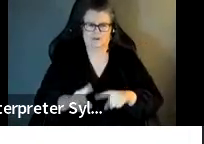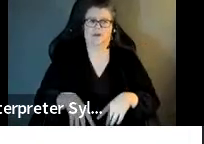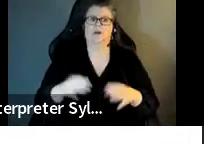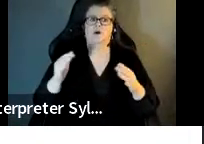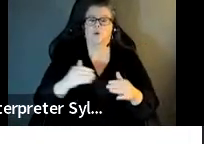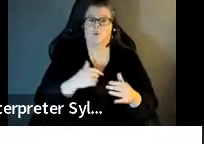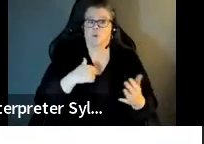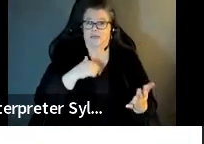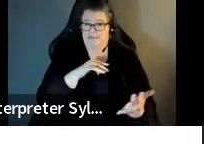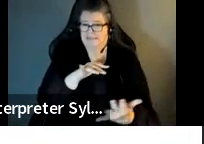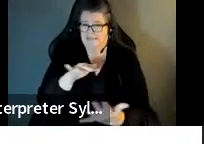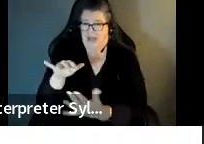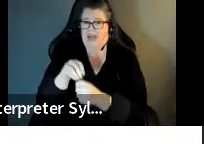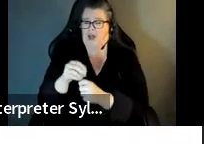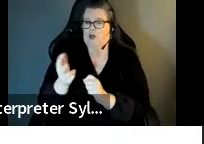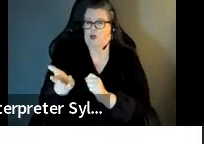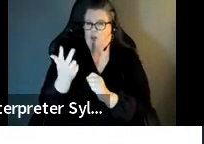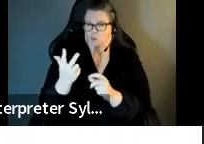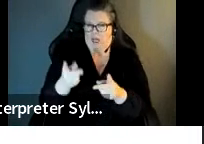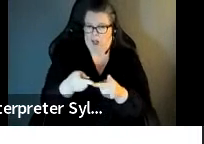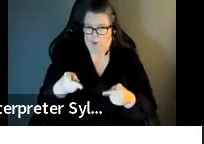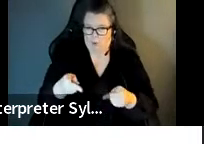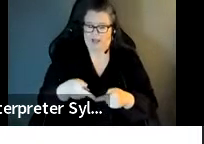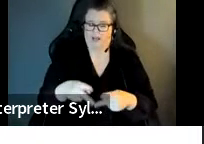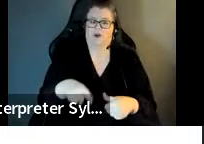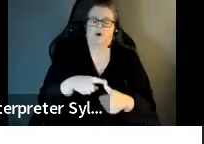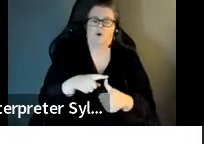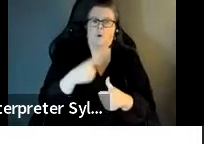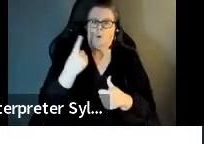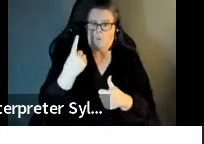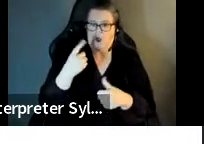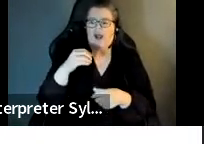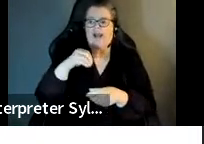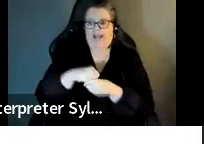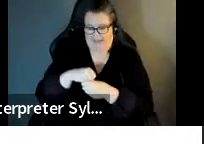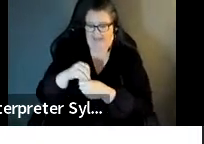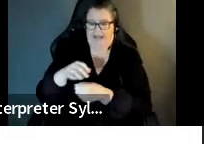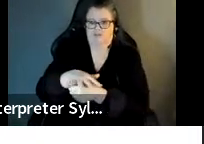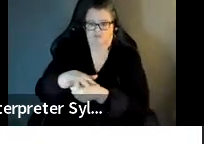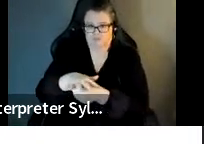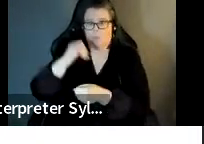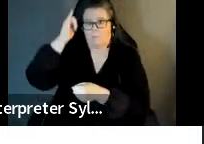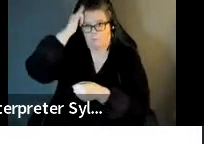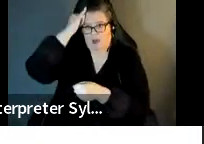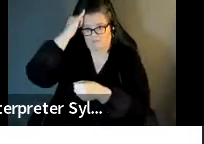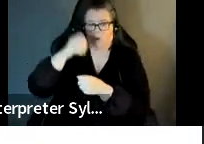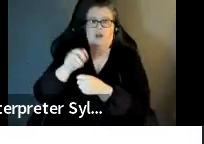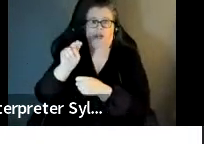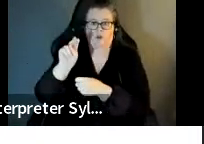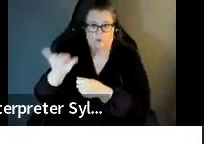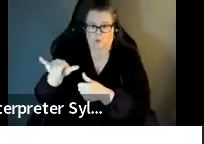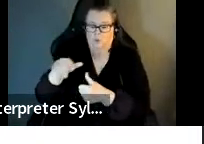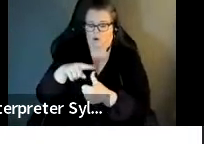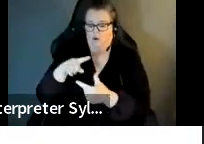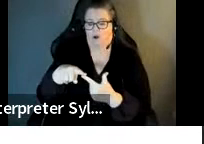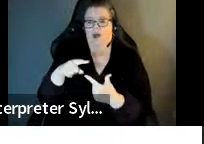So one was in the greater Buffalo area in New York. The second was in Ithaca, New York.